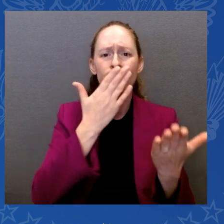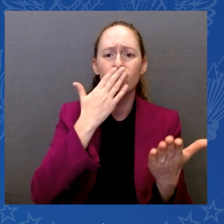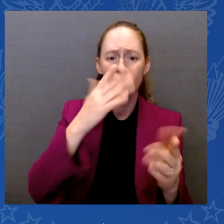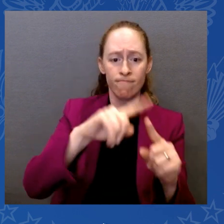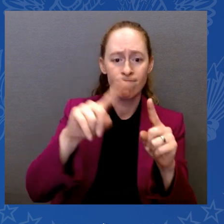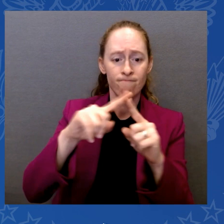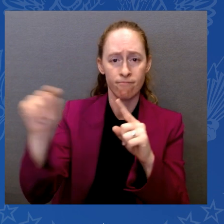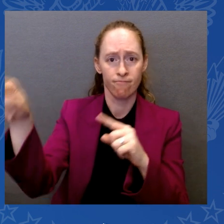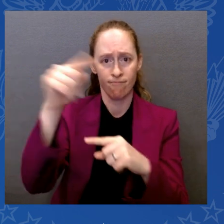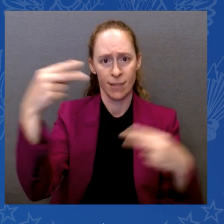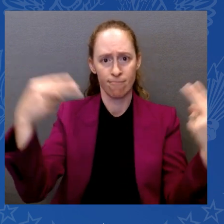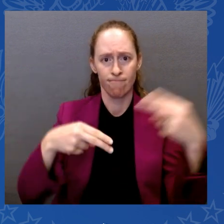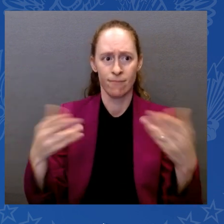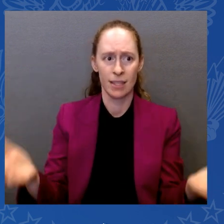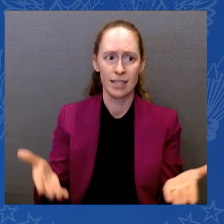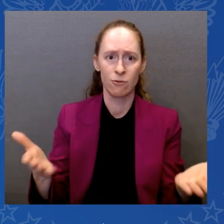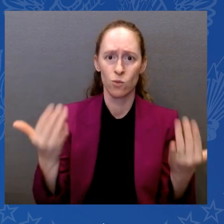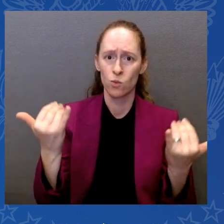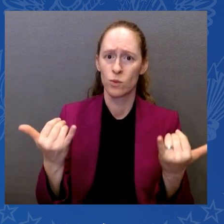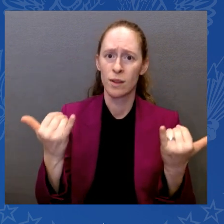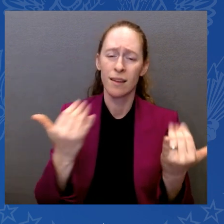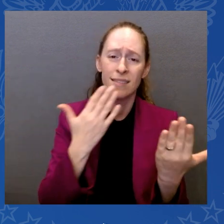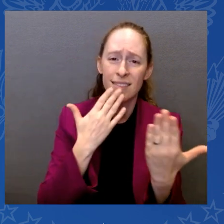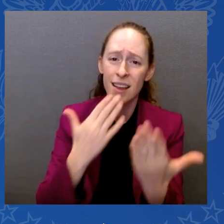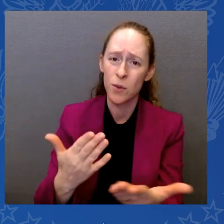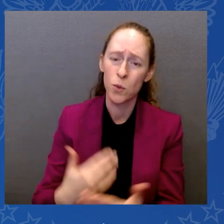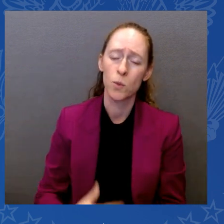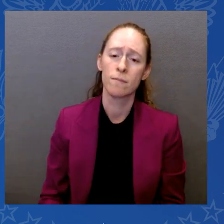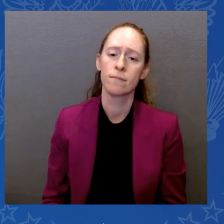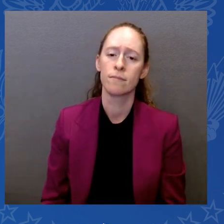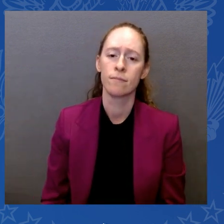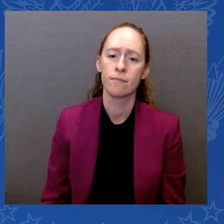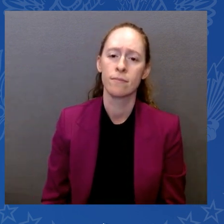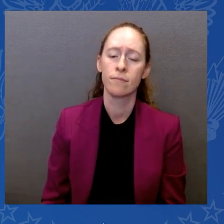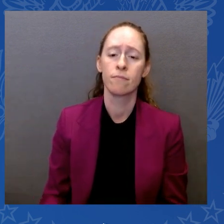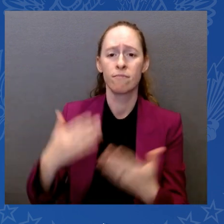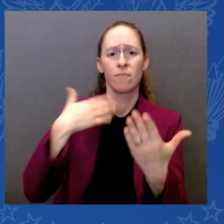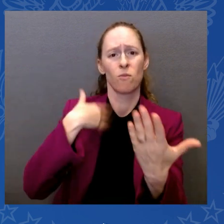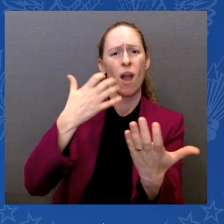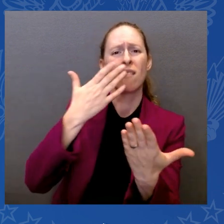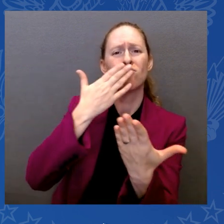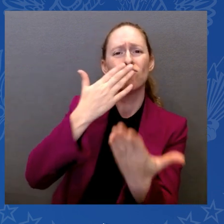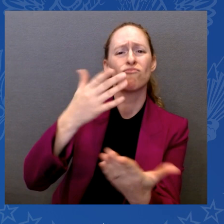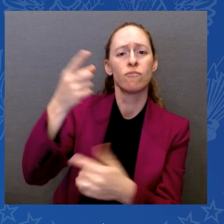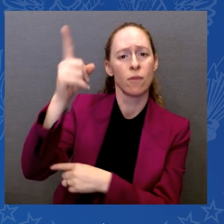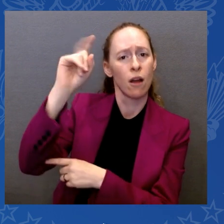Governor Hochul, and Mayor Adams who are here. They've sent state troopers, emergency responders from New York